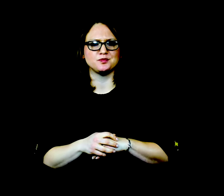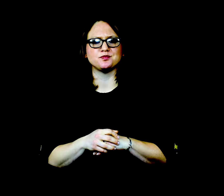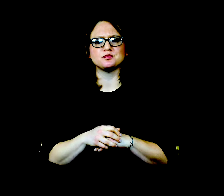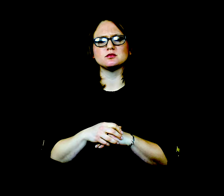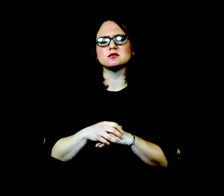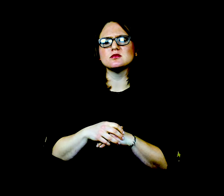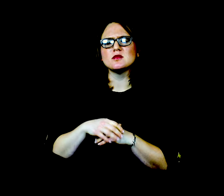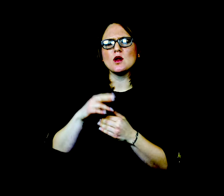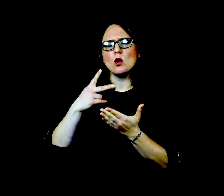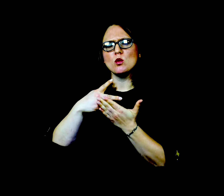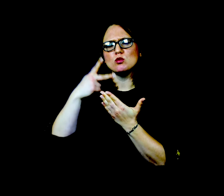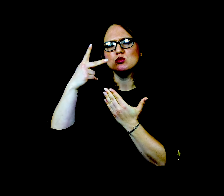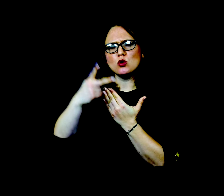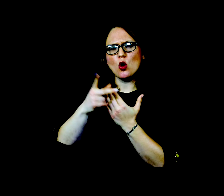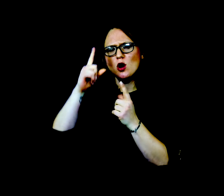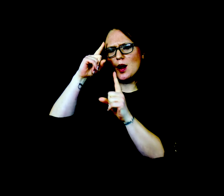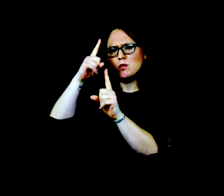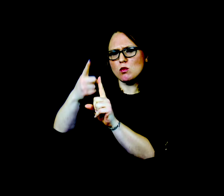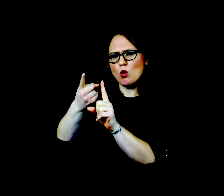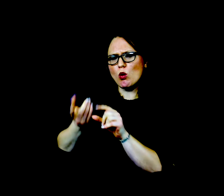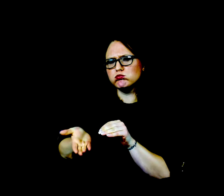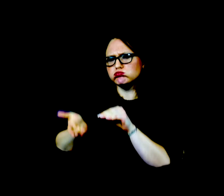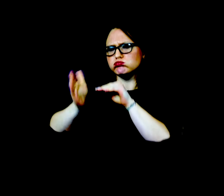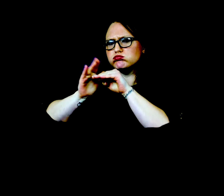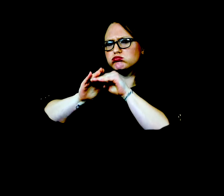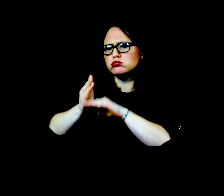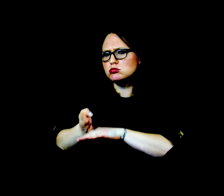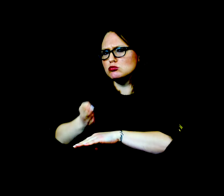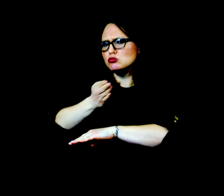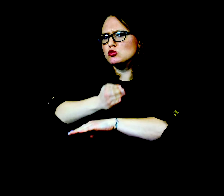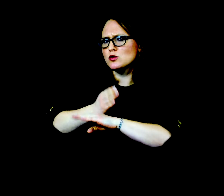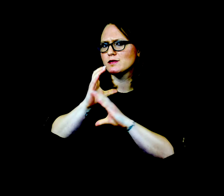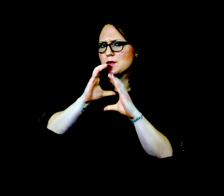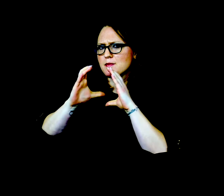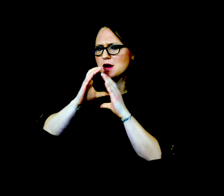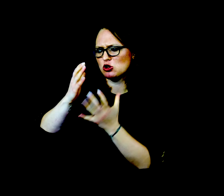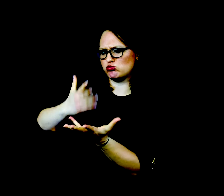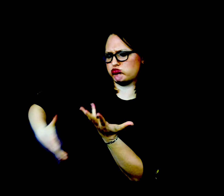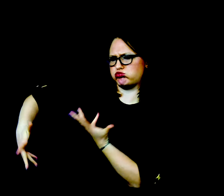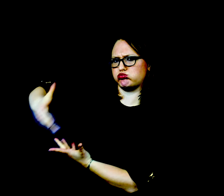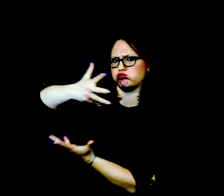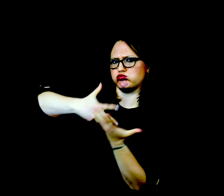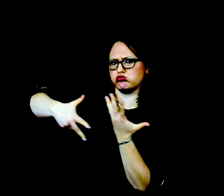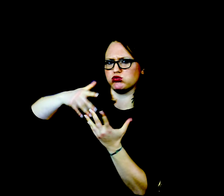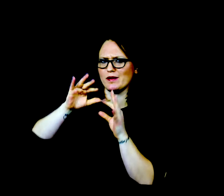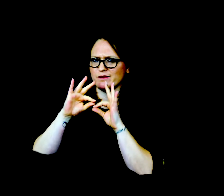The goal of the program is to increase communication